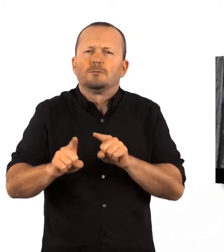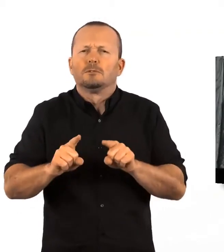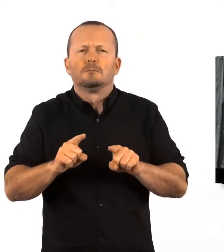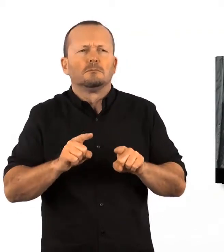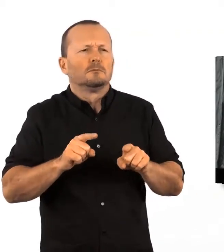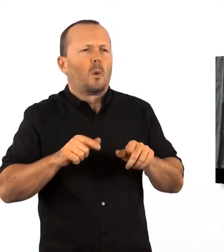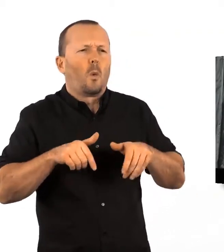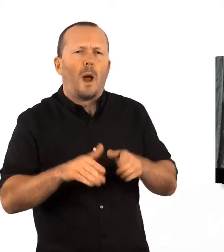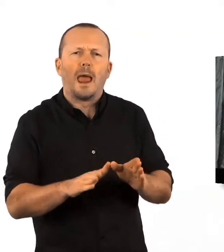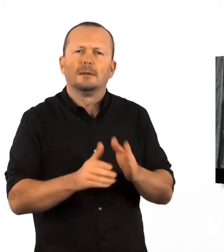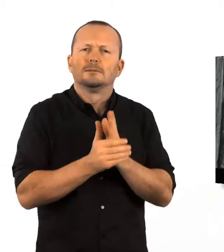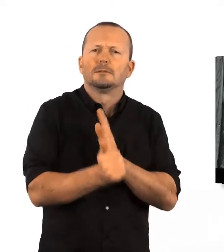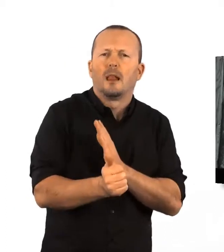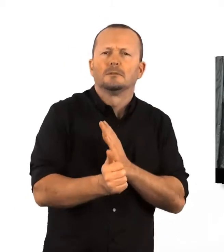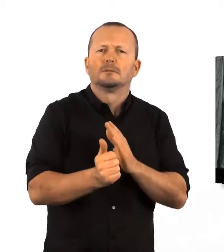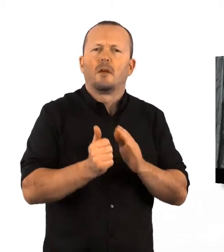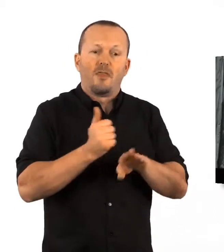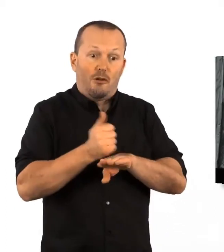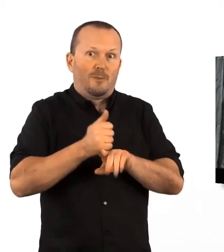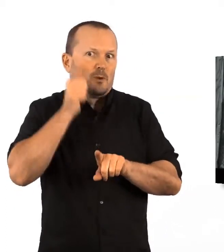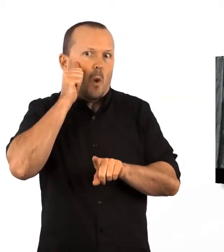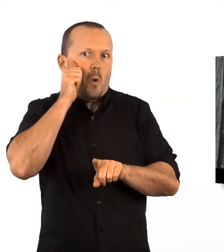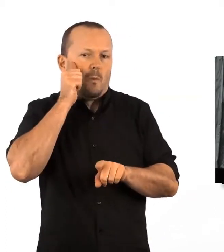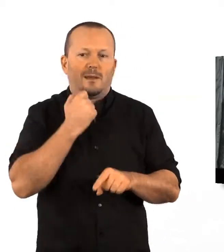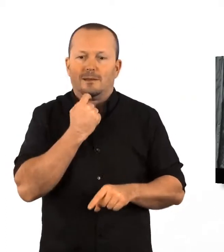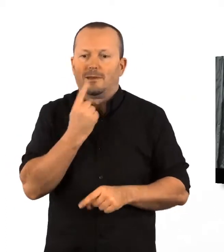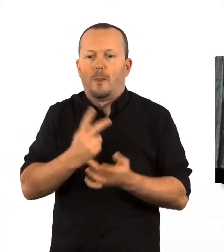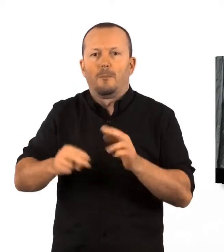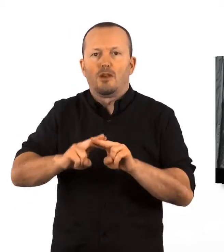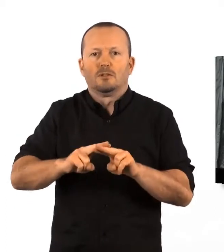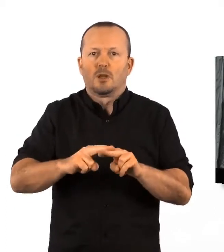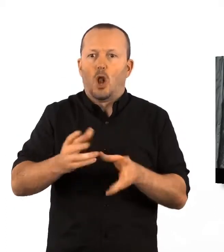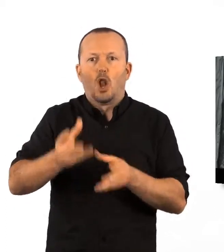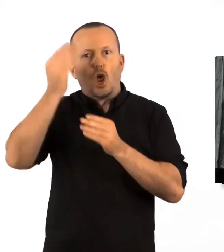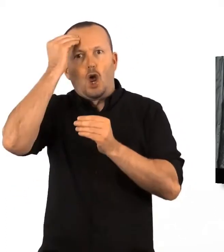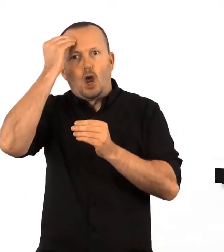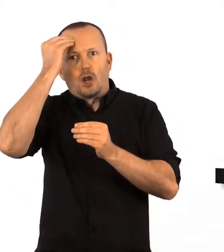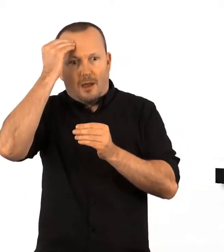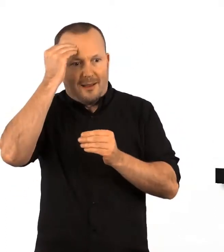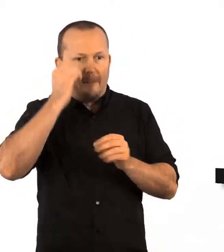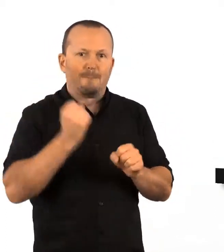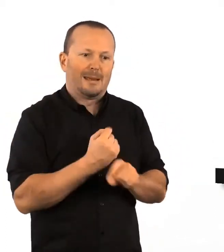of that they coach the parents to use to make learning easier for their child.